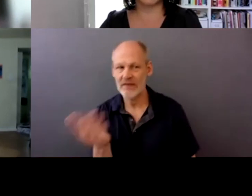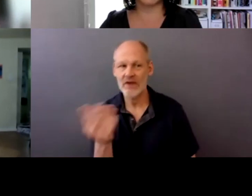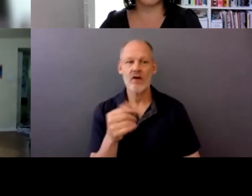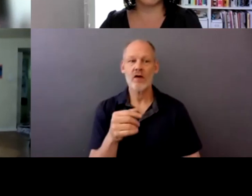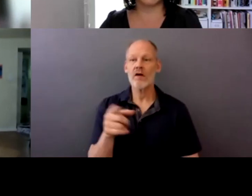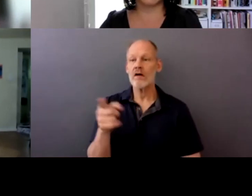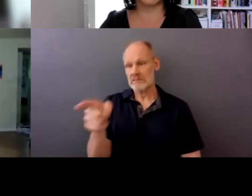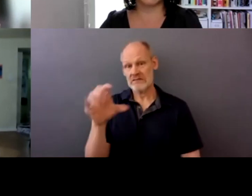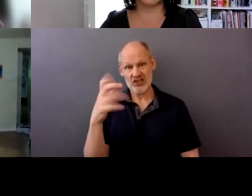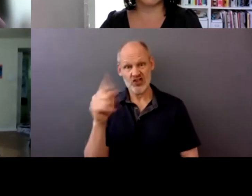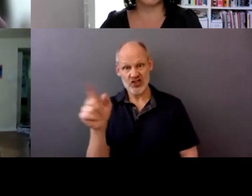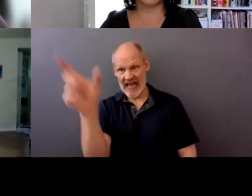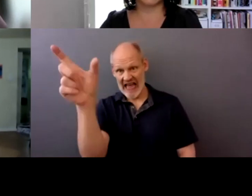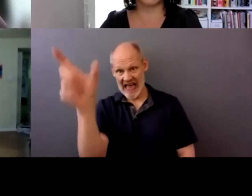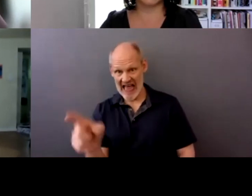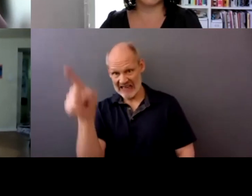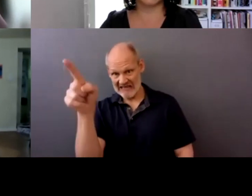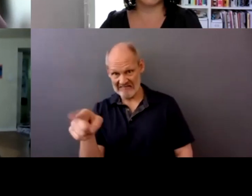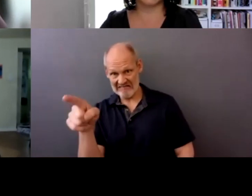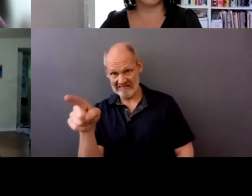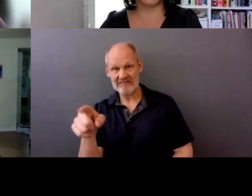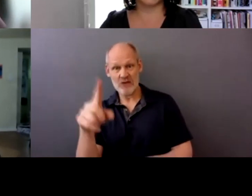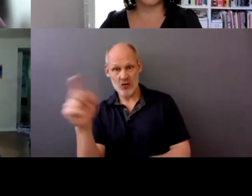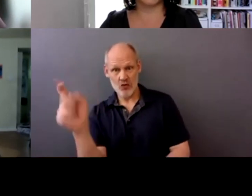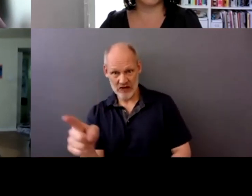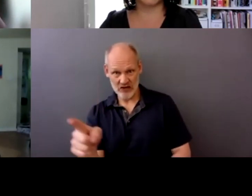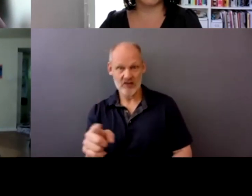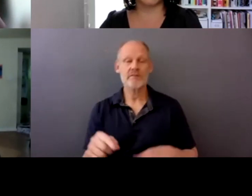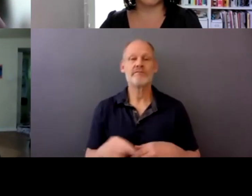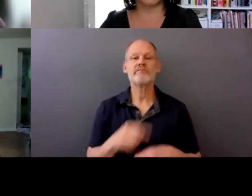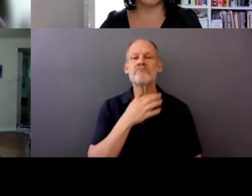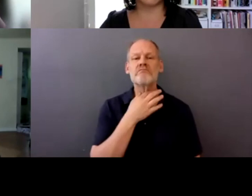General question for all of you, are there resources for hybrid